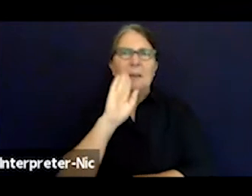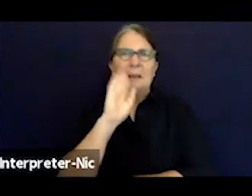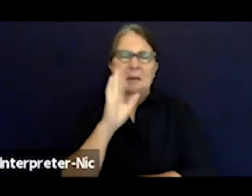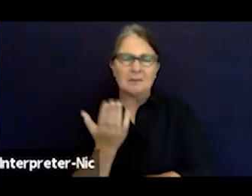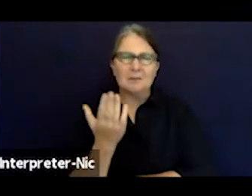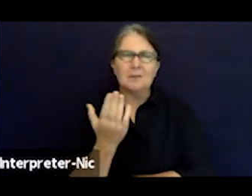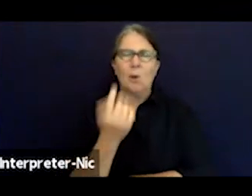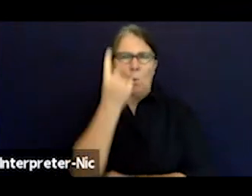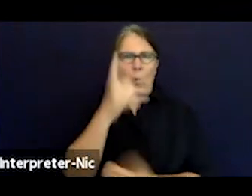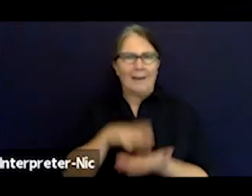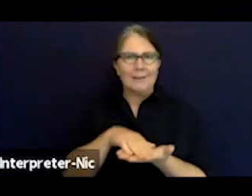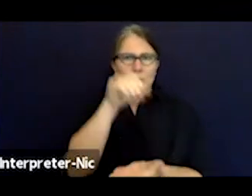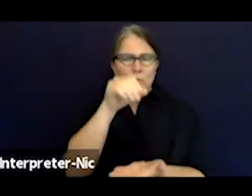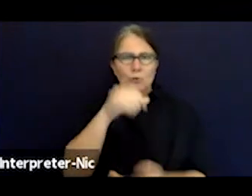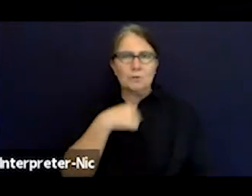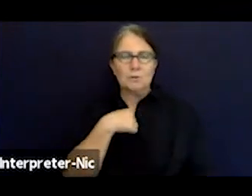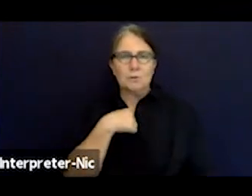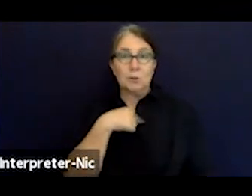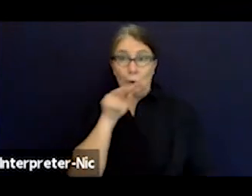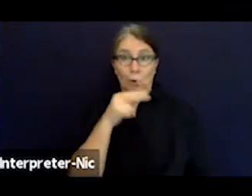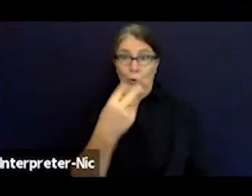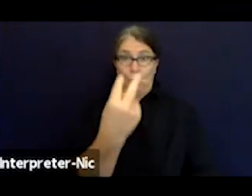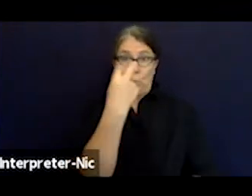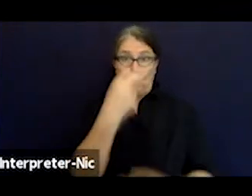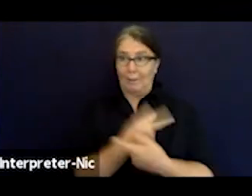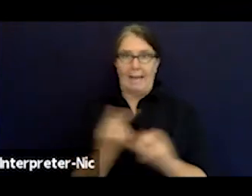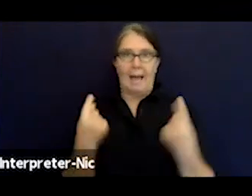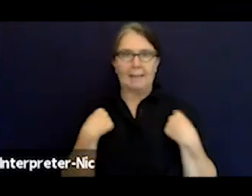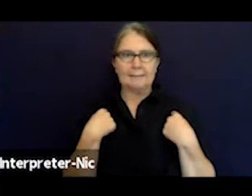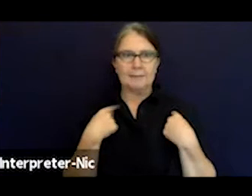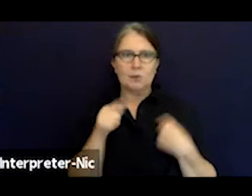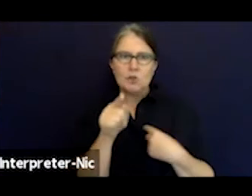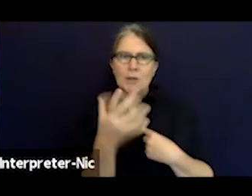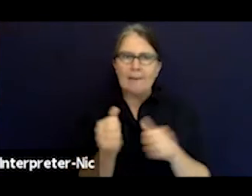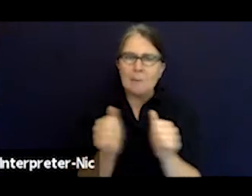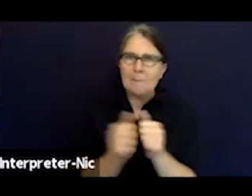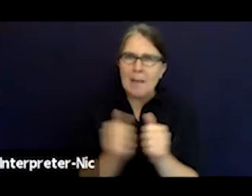the students is looking directly at us and she has a piece of paper she appears to be handing to us.